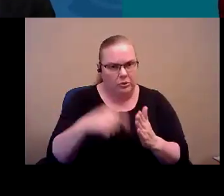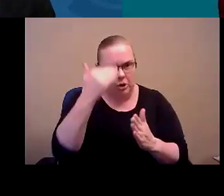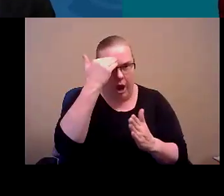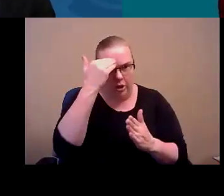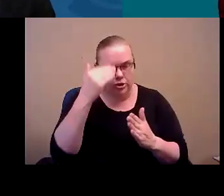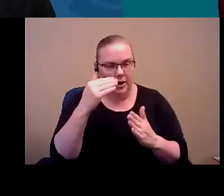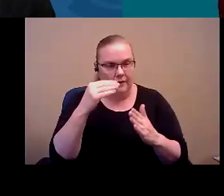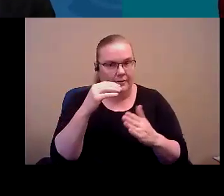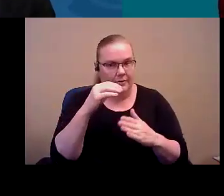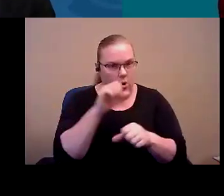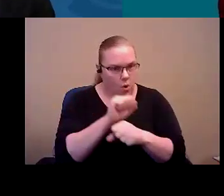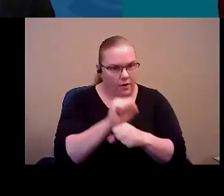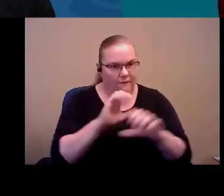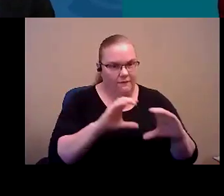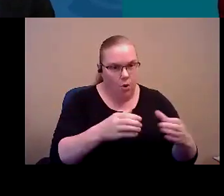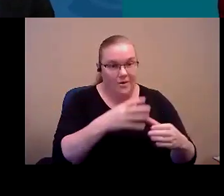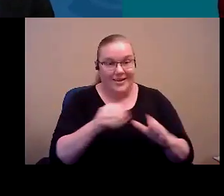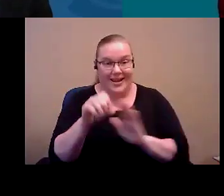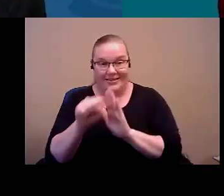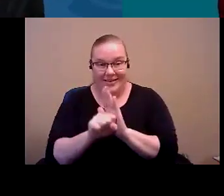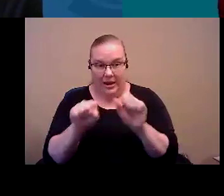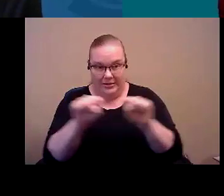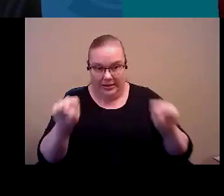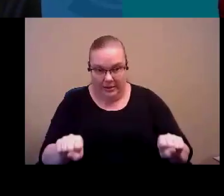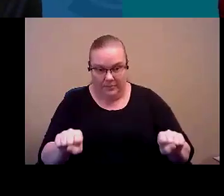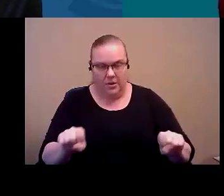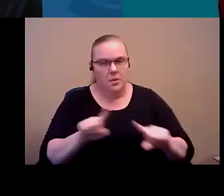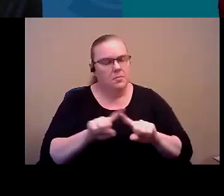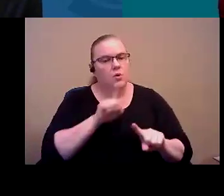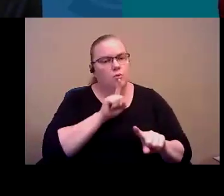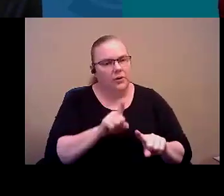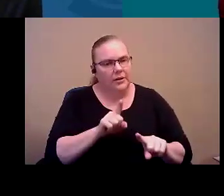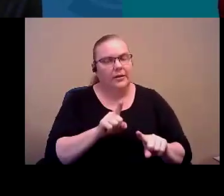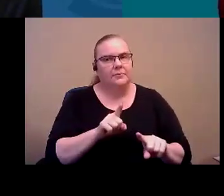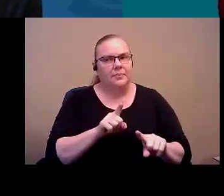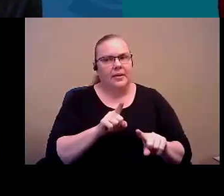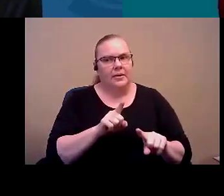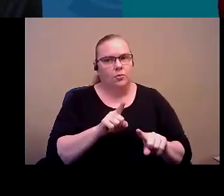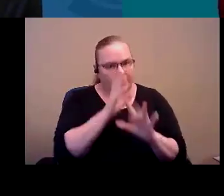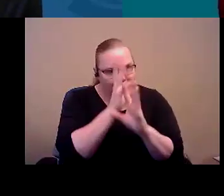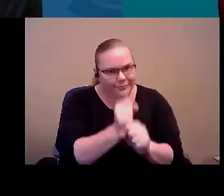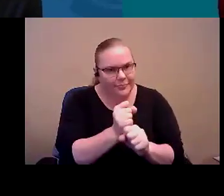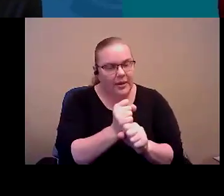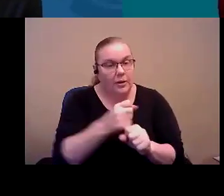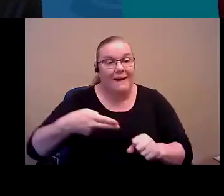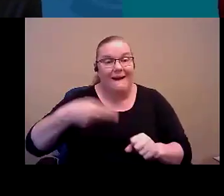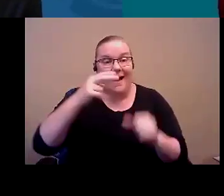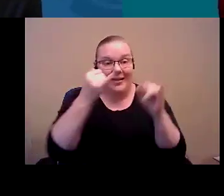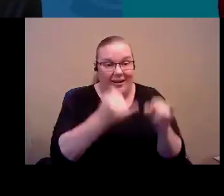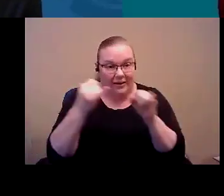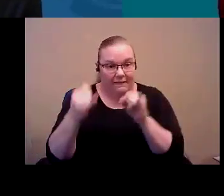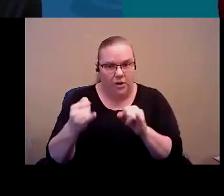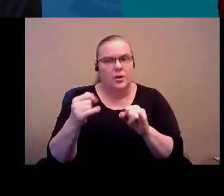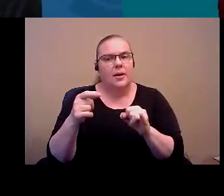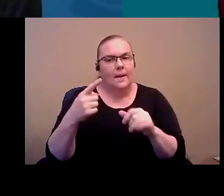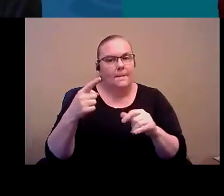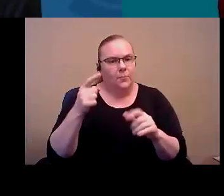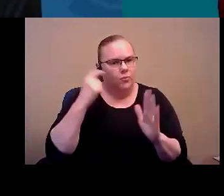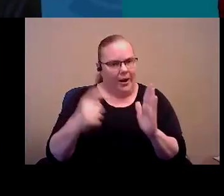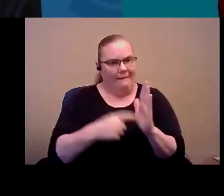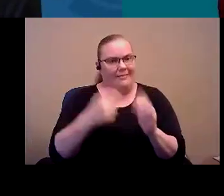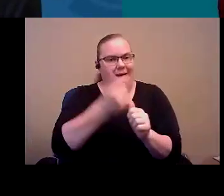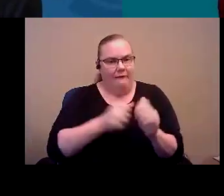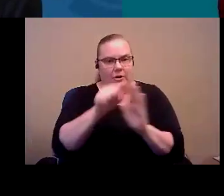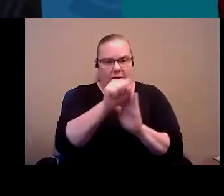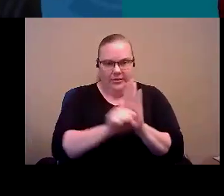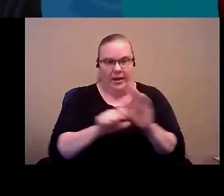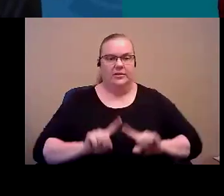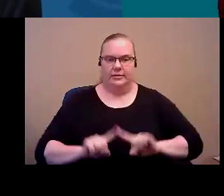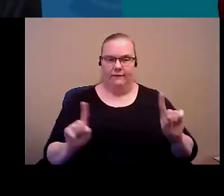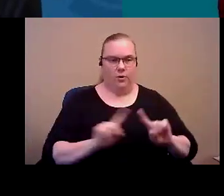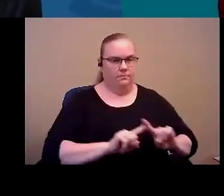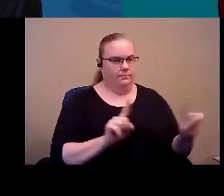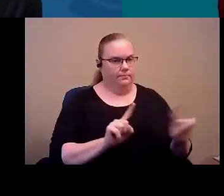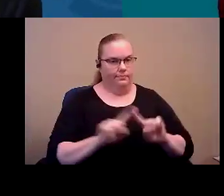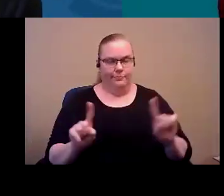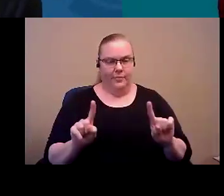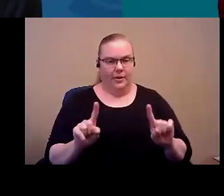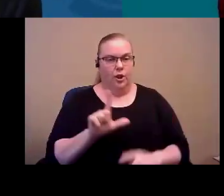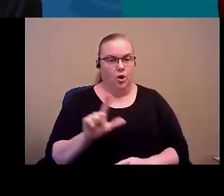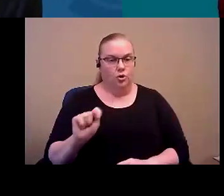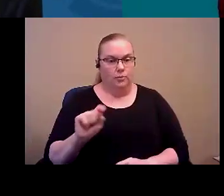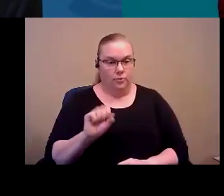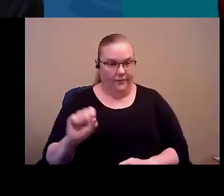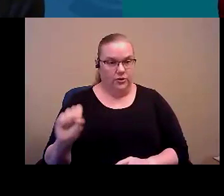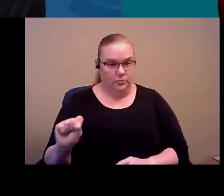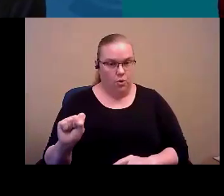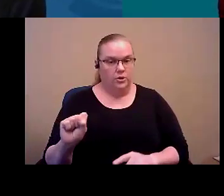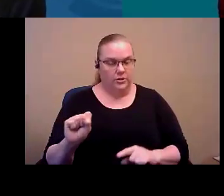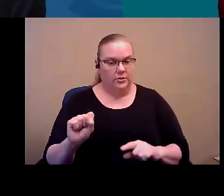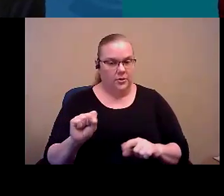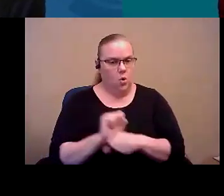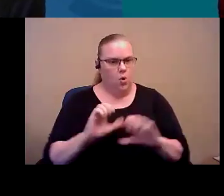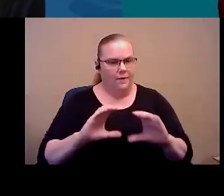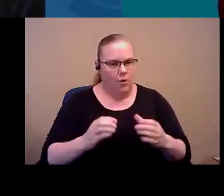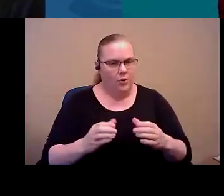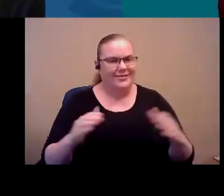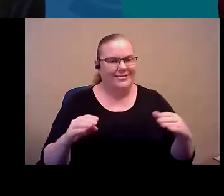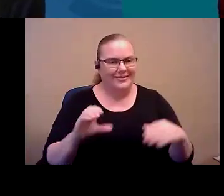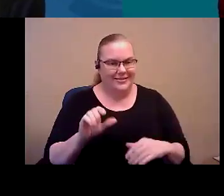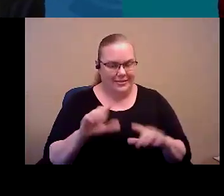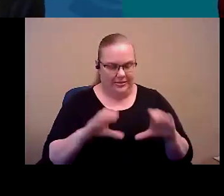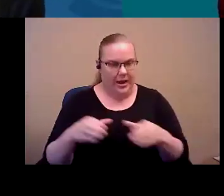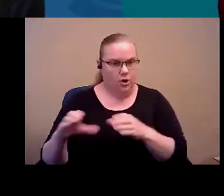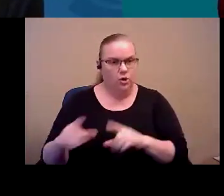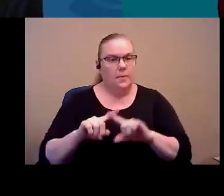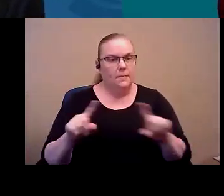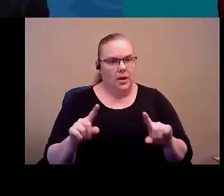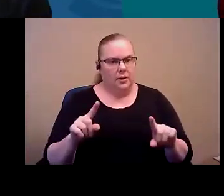The other thing that's really appealing about this effort is that it will be so highly individualized for each state, meeting them where they are and recognizing that every state's in a different spot across their long-term services and supports and workforce sectors, and really leaning in heavily to the state's very specific ecosystem.